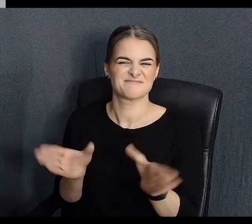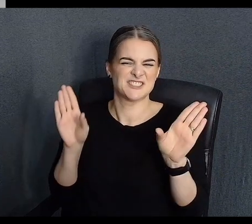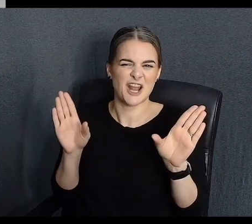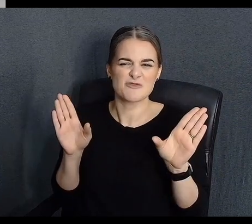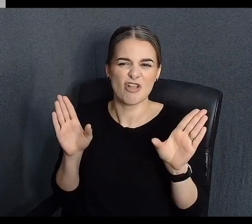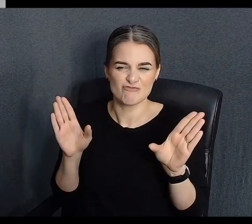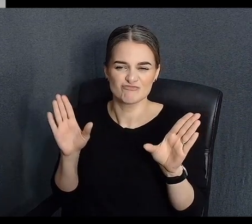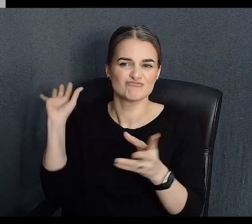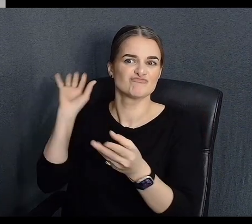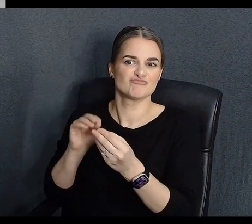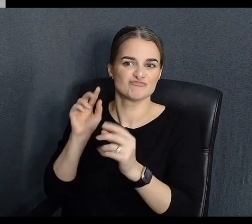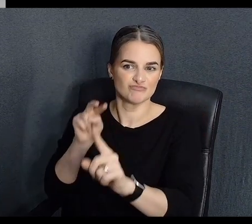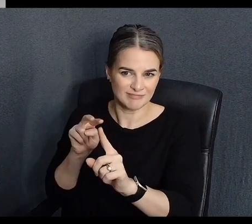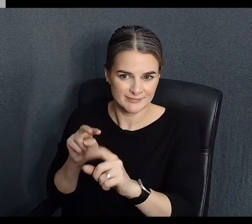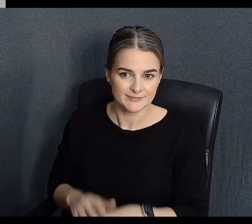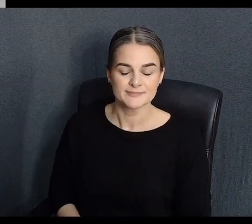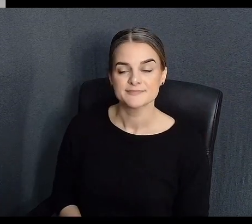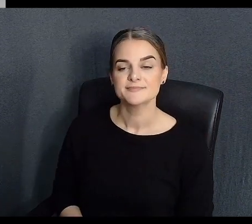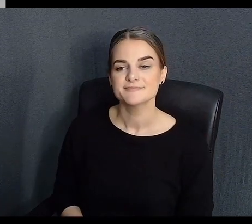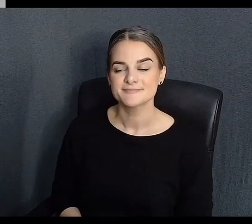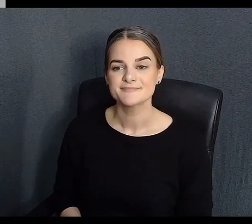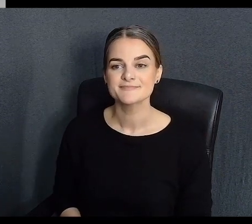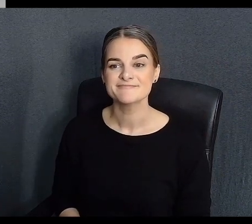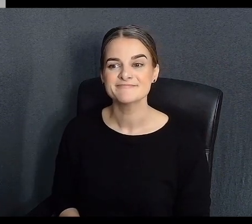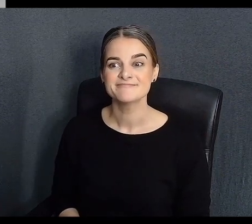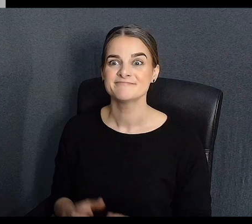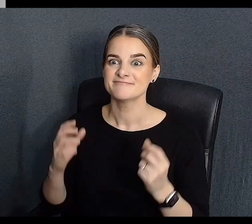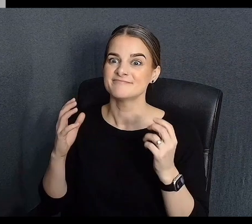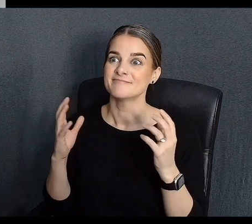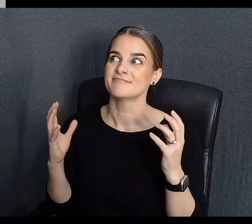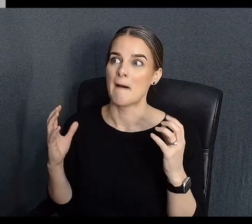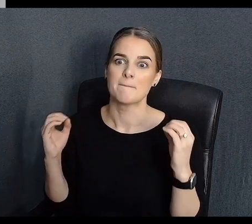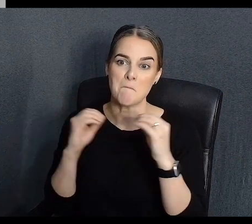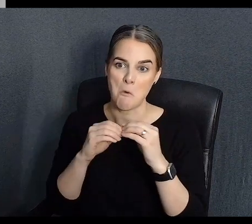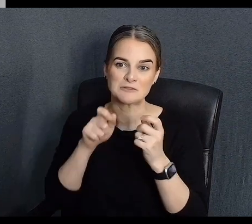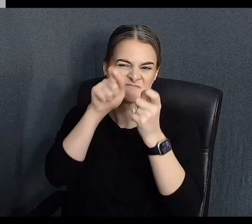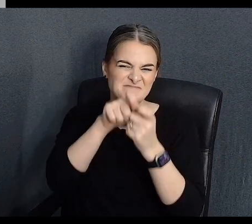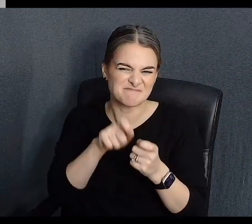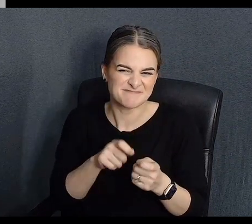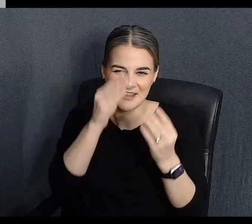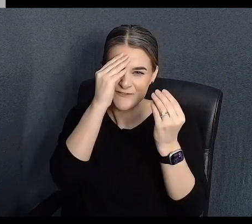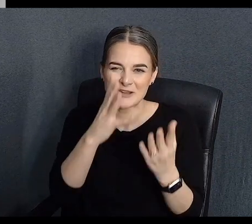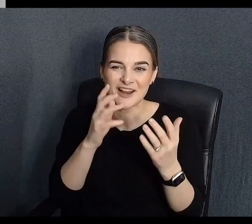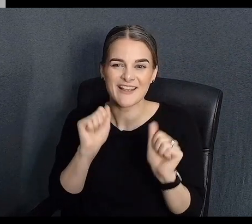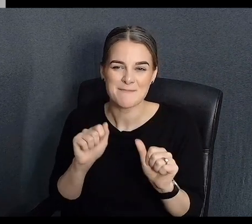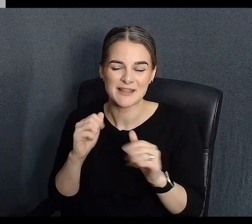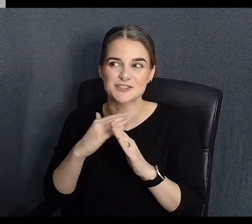A lot of more specific information can be shared. Each insurance company, each device vendor